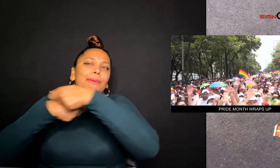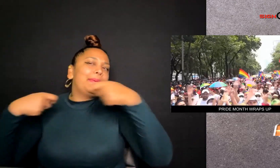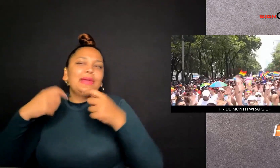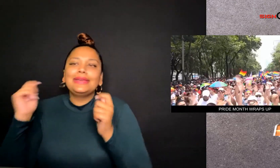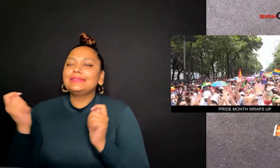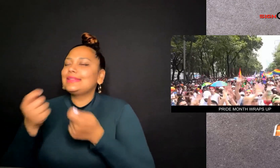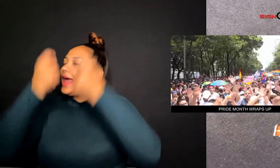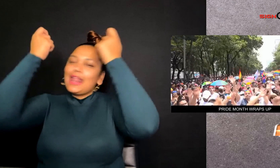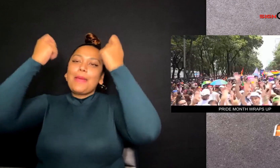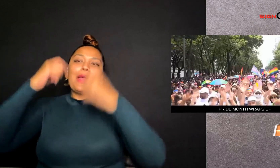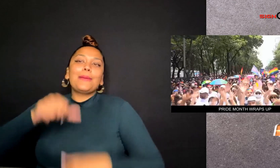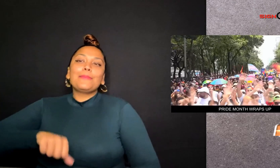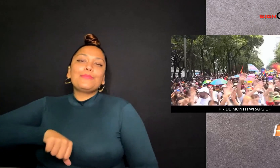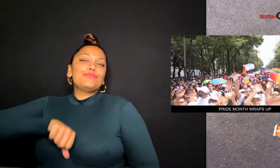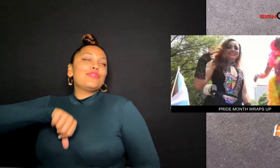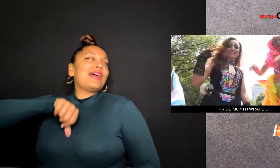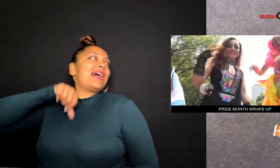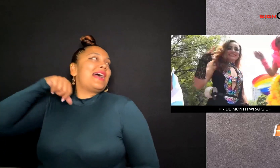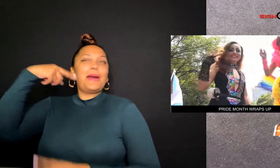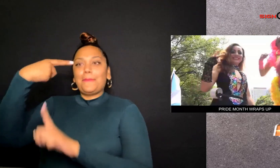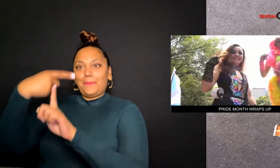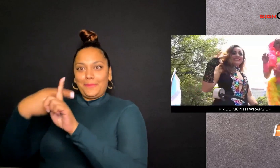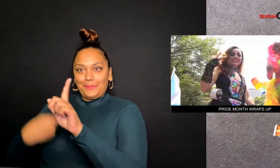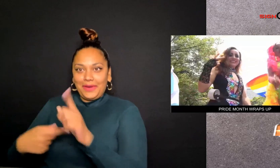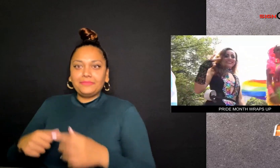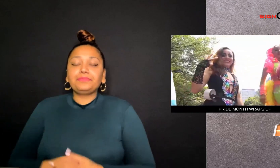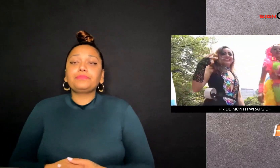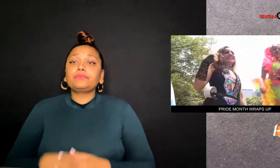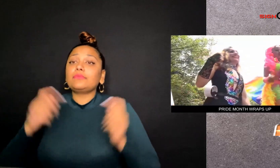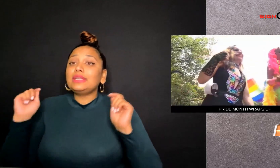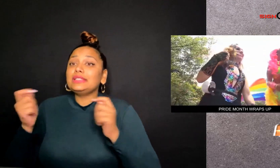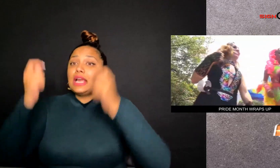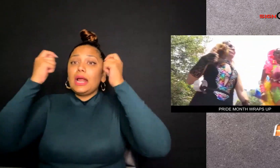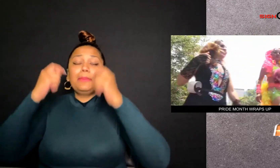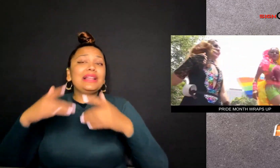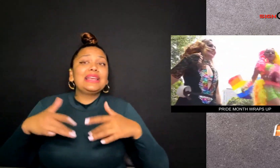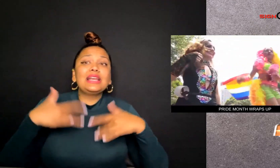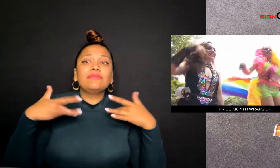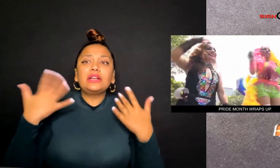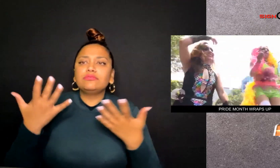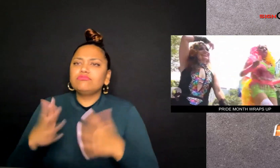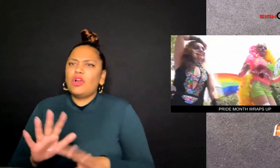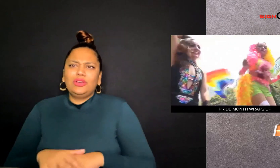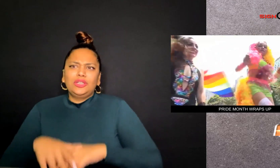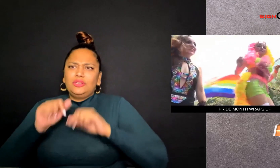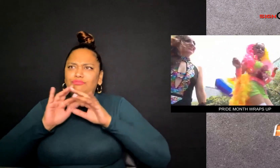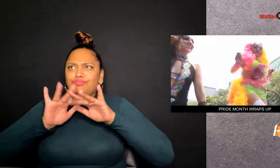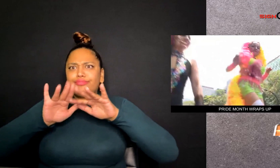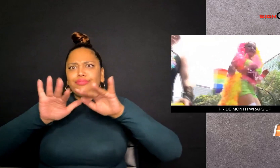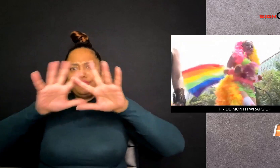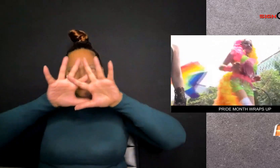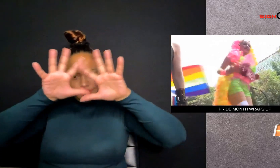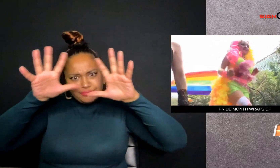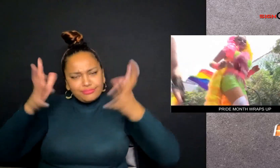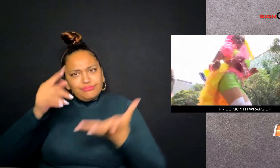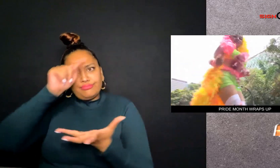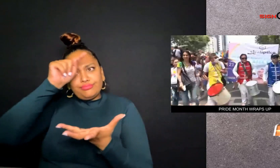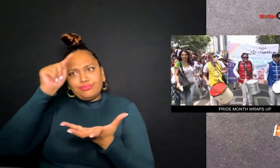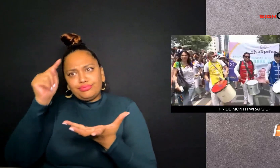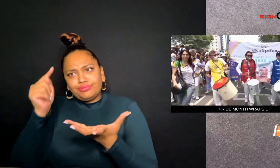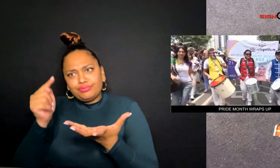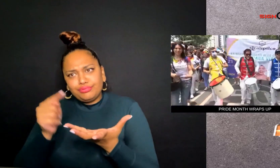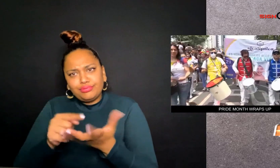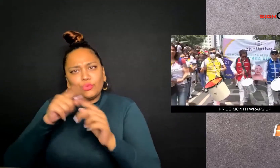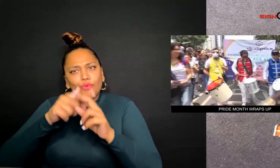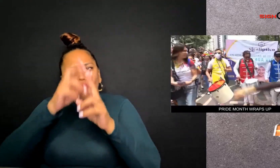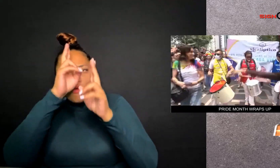up the celebration of Pride month celebrations and events took place all over the world in